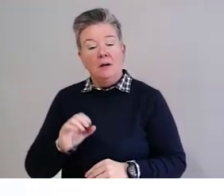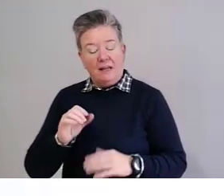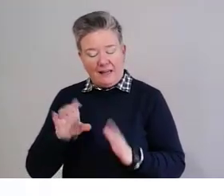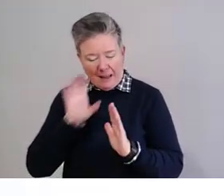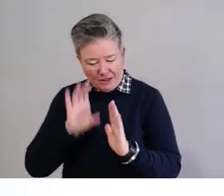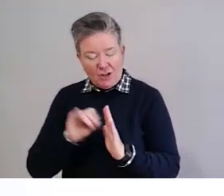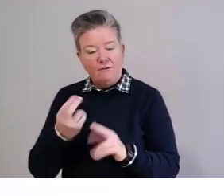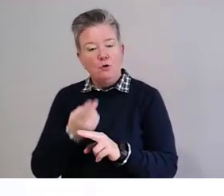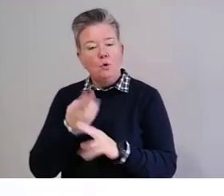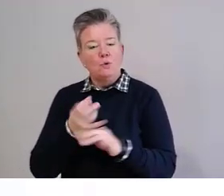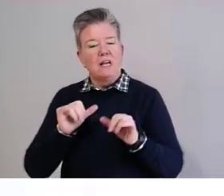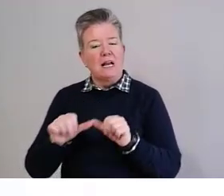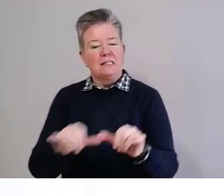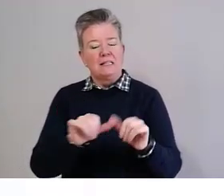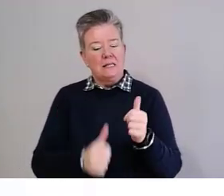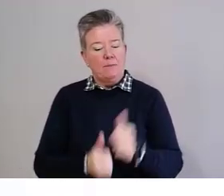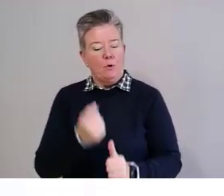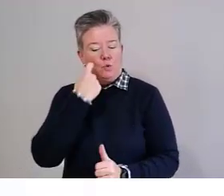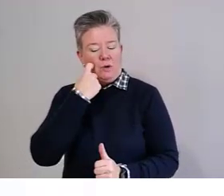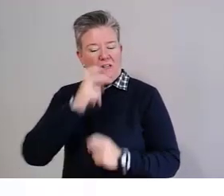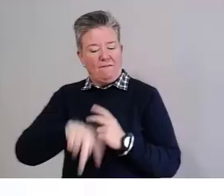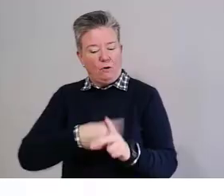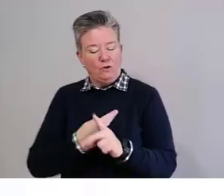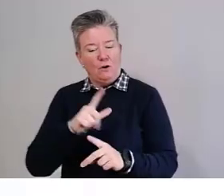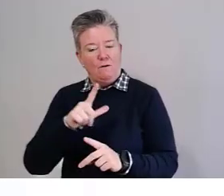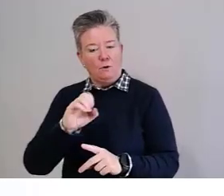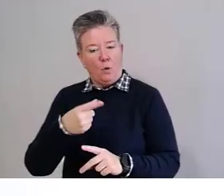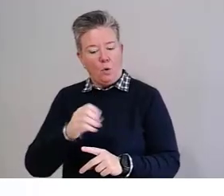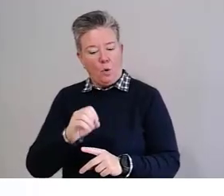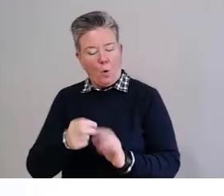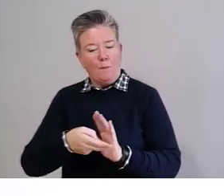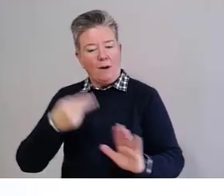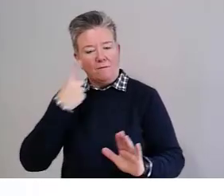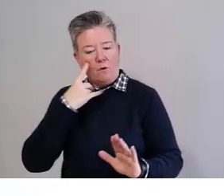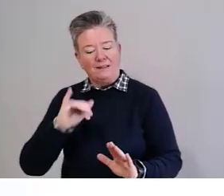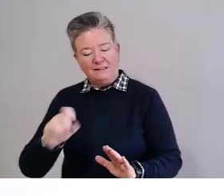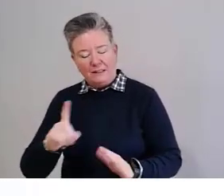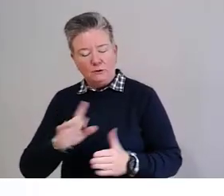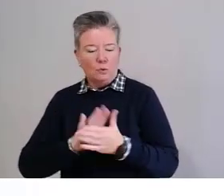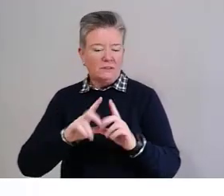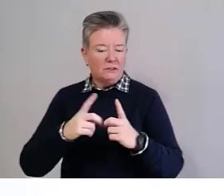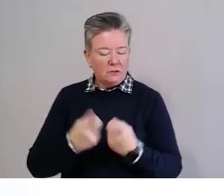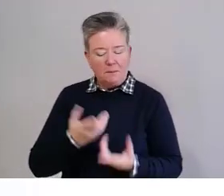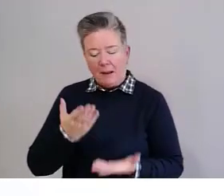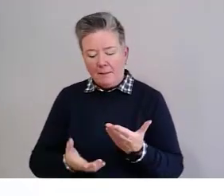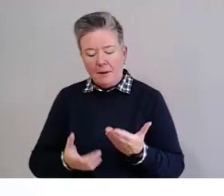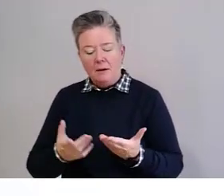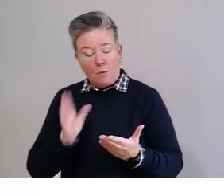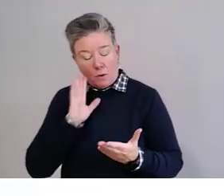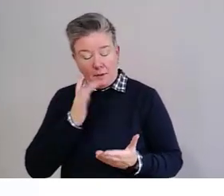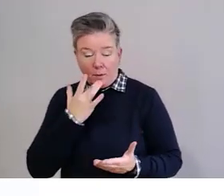and the most recent version of logo or branding for the ISD or school district might be preferred.